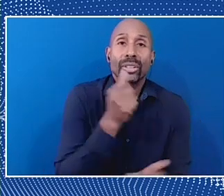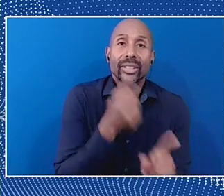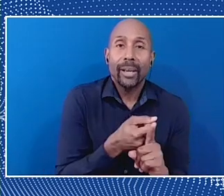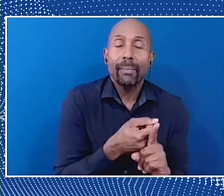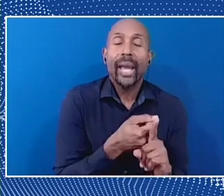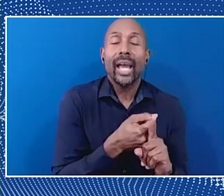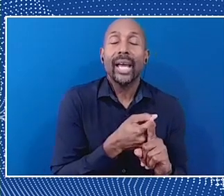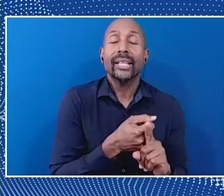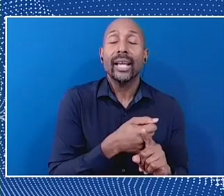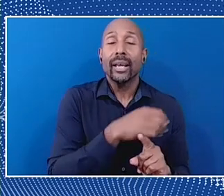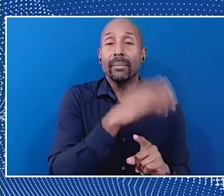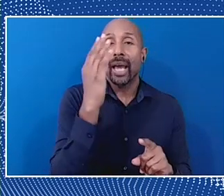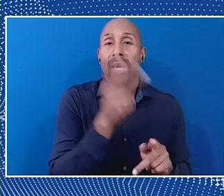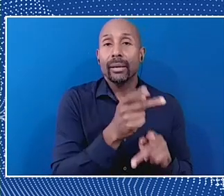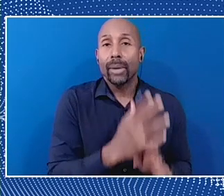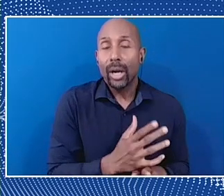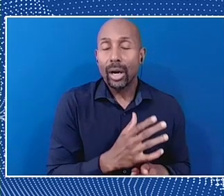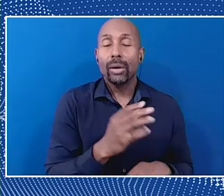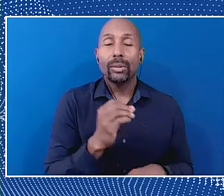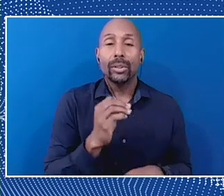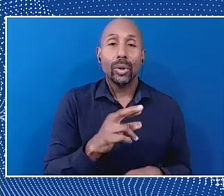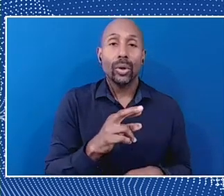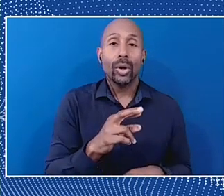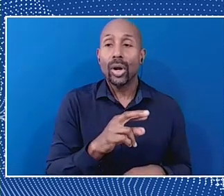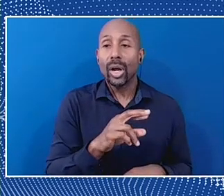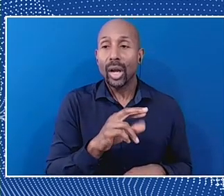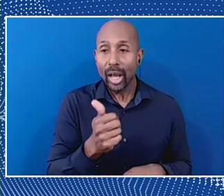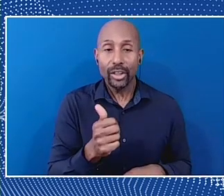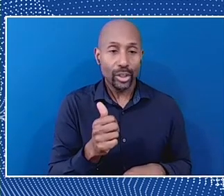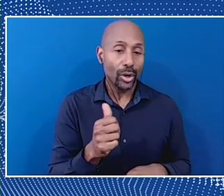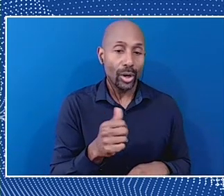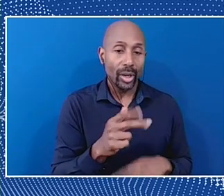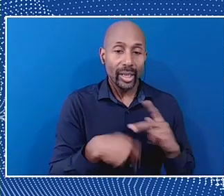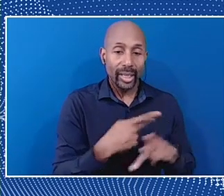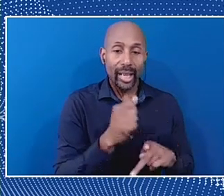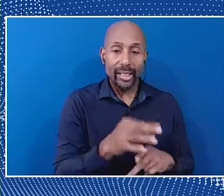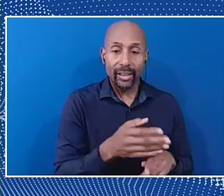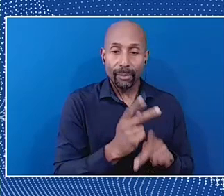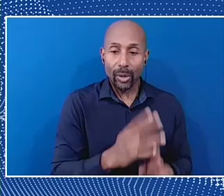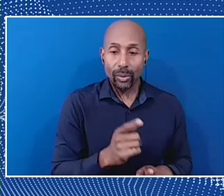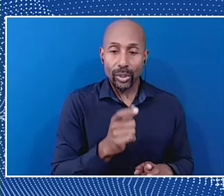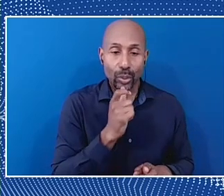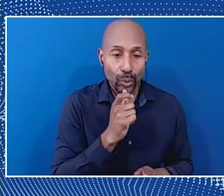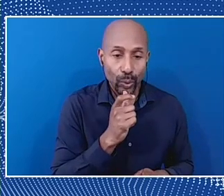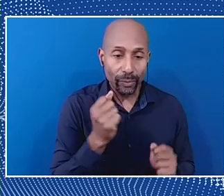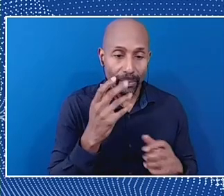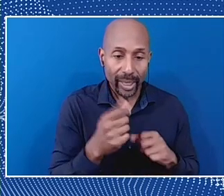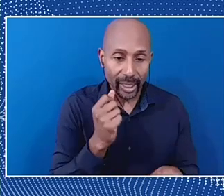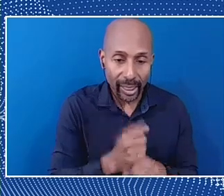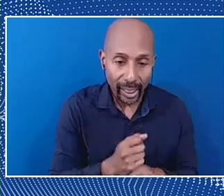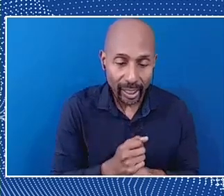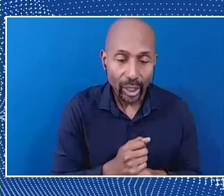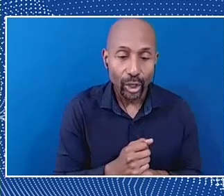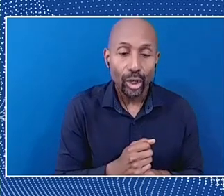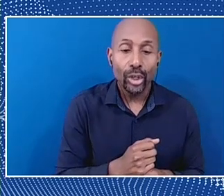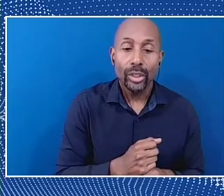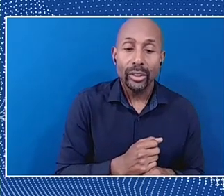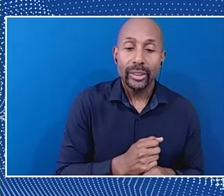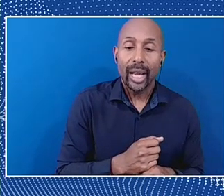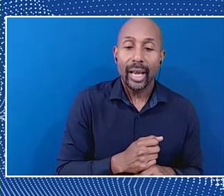student loan payments. So they're often sitting in lifetime debt sentences where their payments are $0 or less than enough to pay off their student loans.